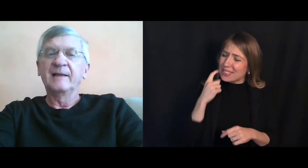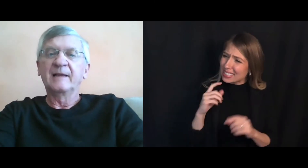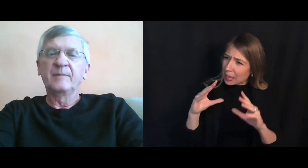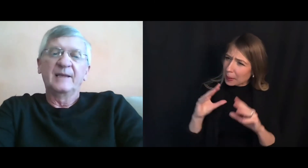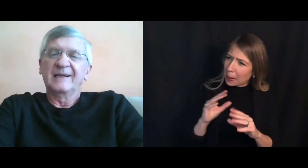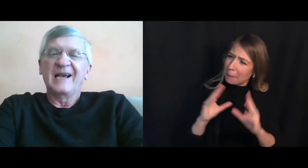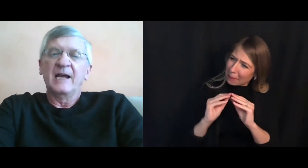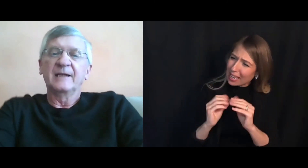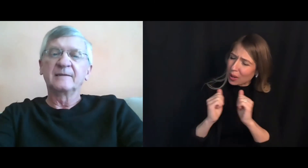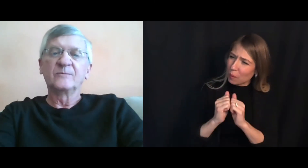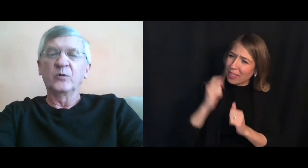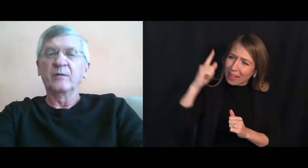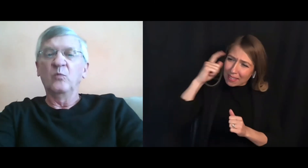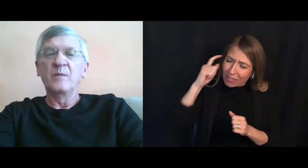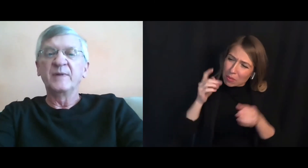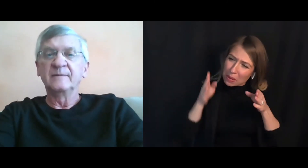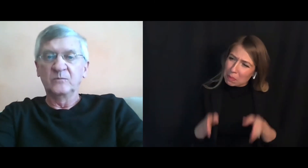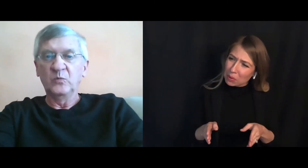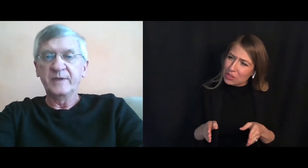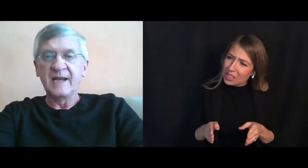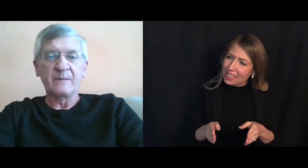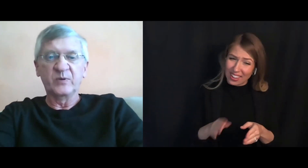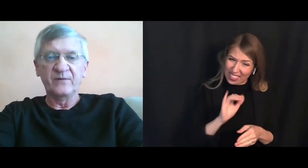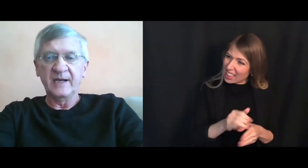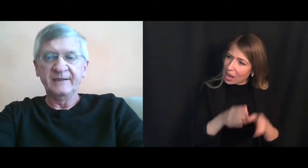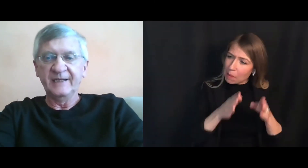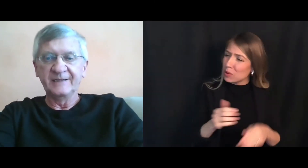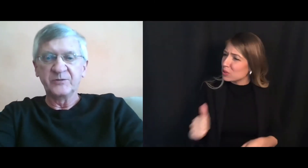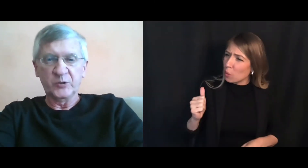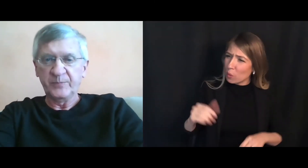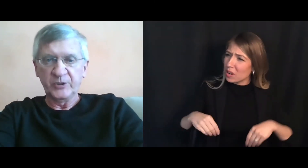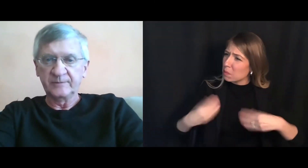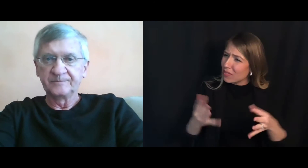and the guy or the woman would not provide an interpreter.